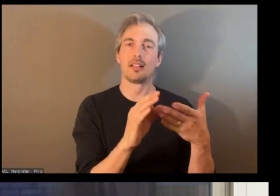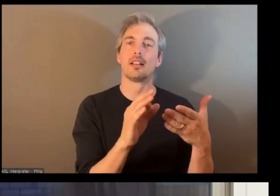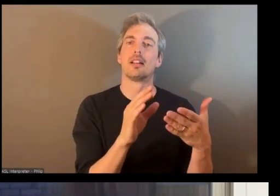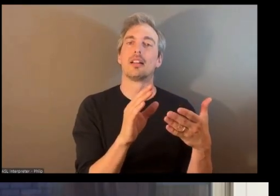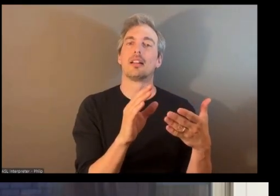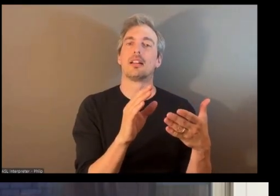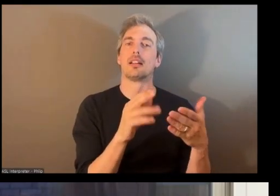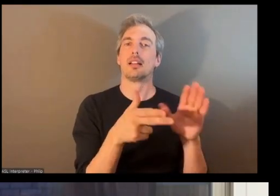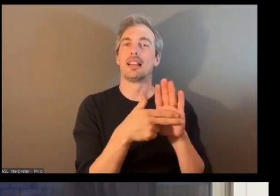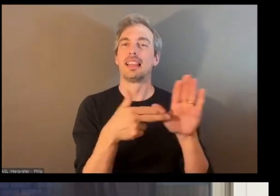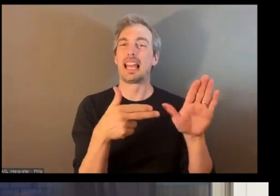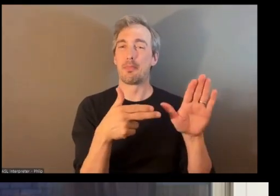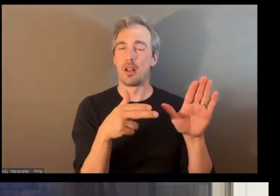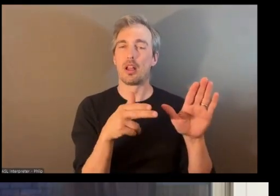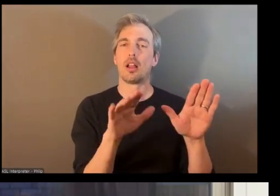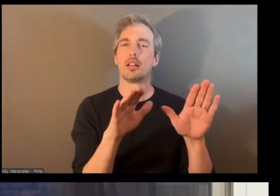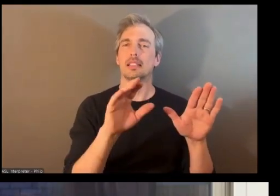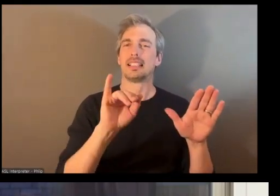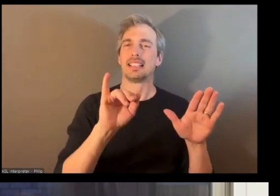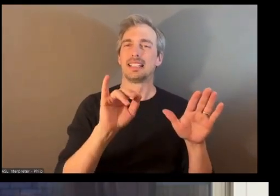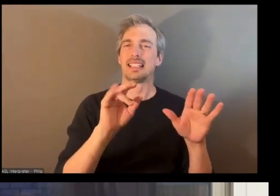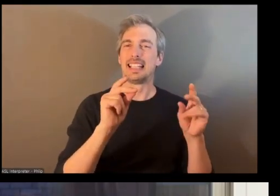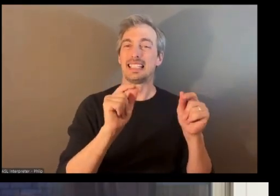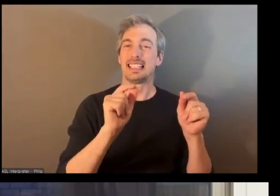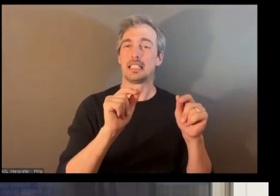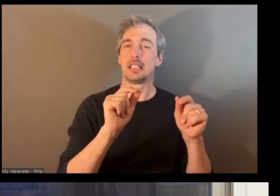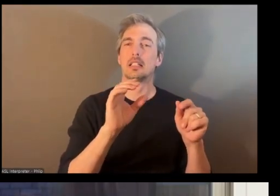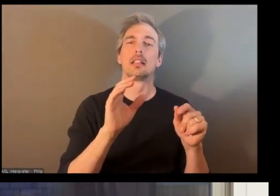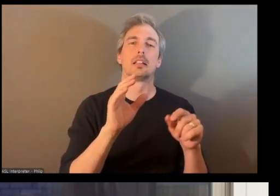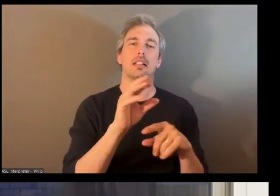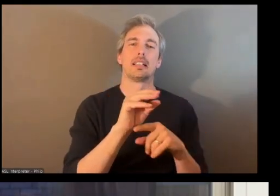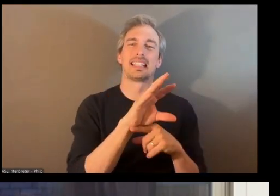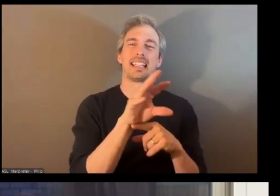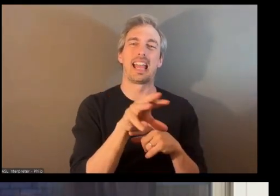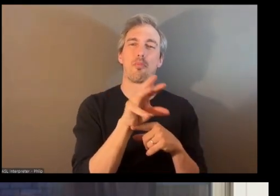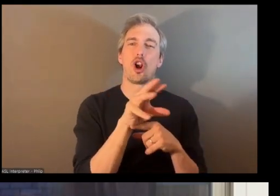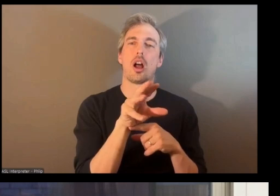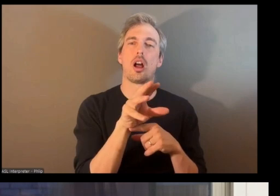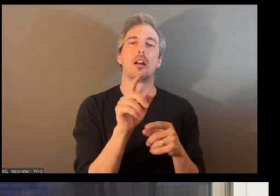And then the second one is the iOS detect text function in the camera app or in the photo app.